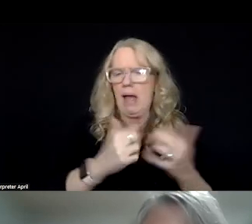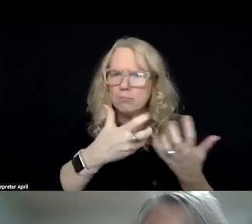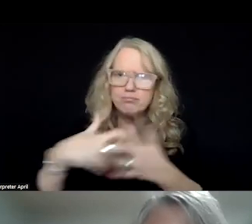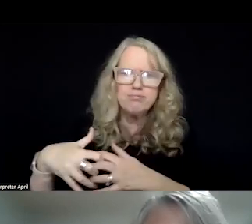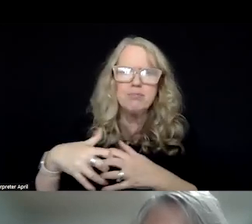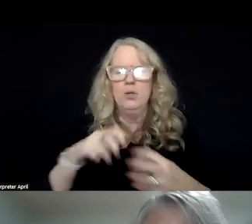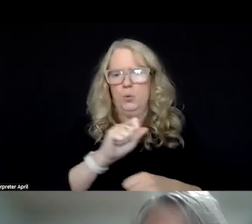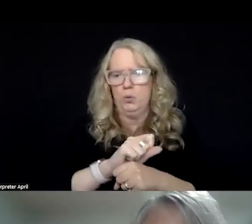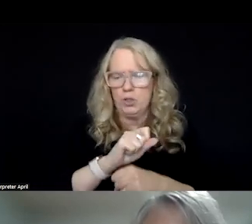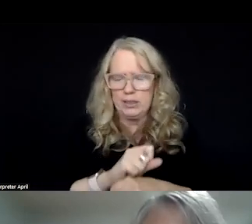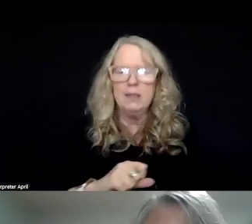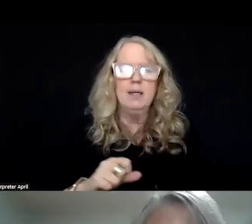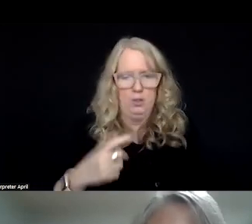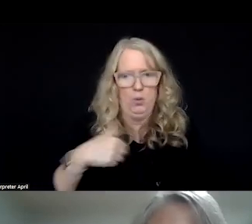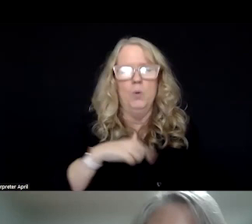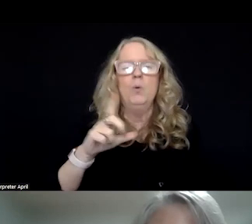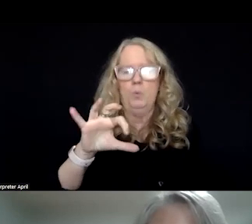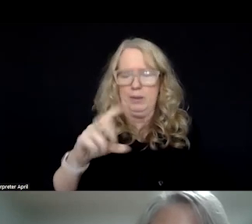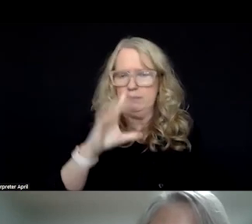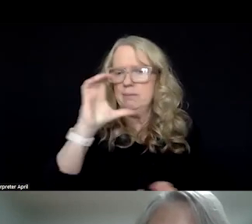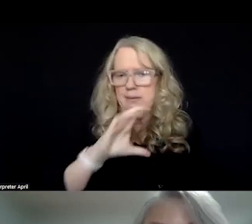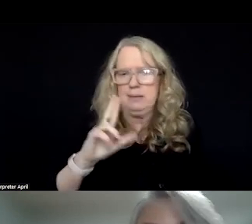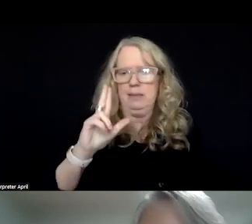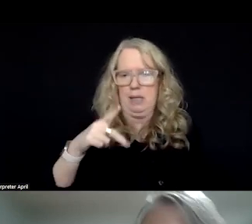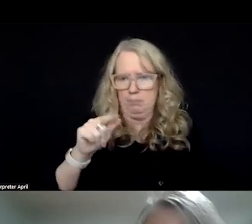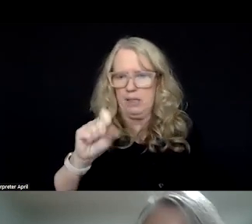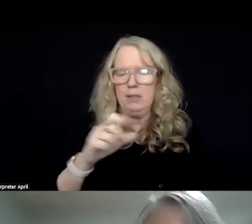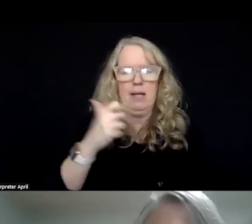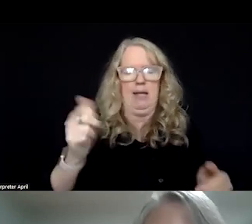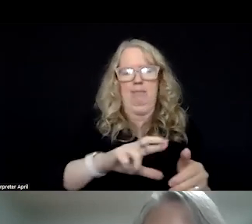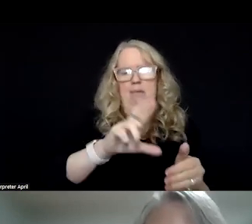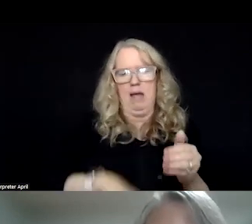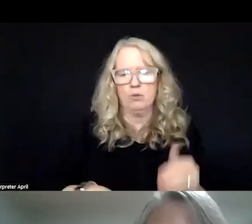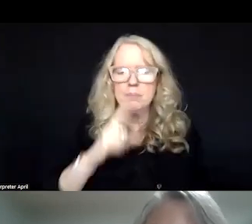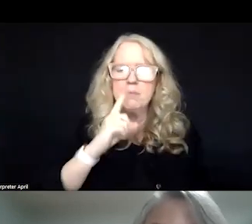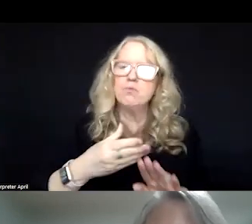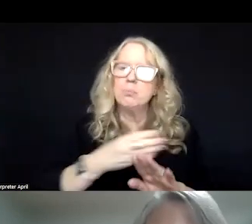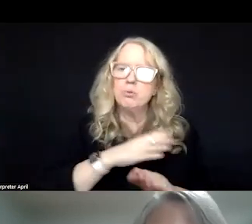WE DID SEEK OUT UPDATES AND JOUT COMES FROM PREVIOUS PROJECTS FOR